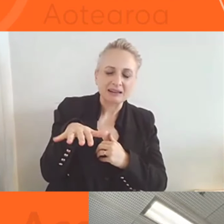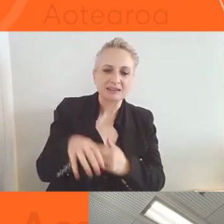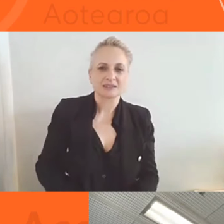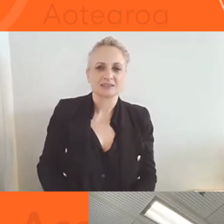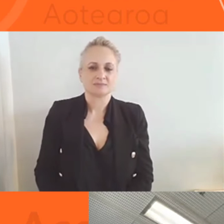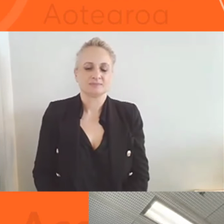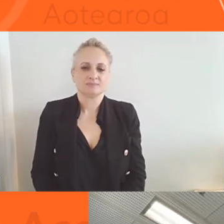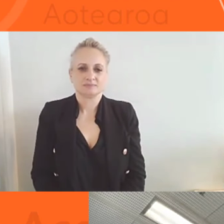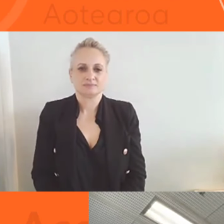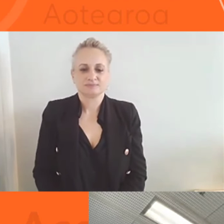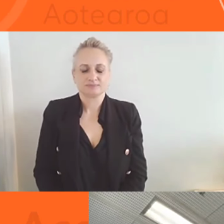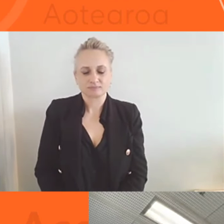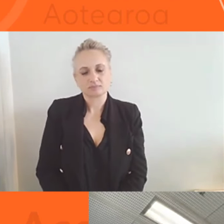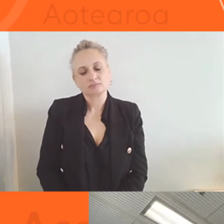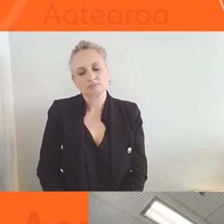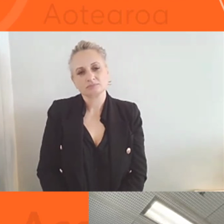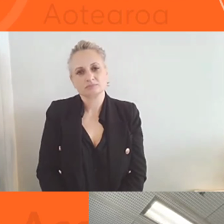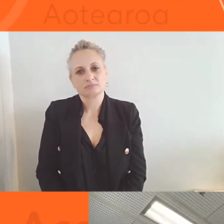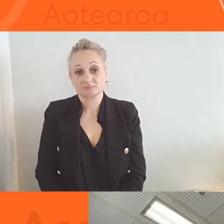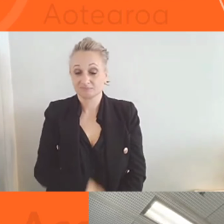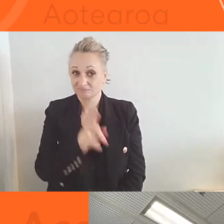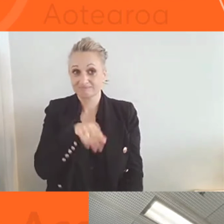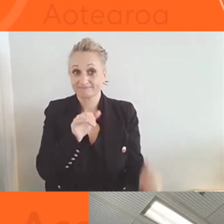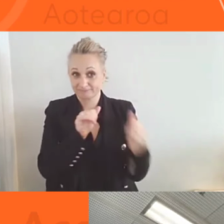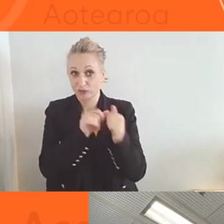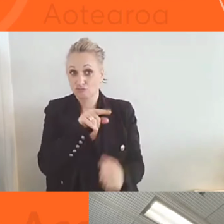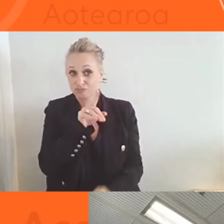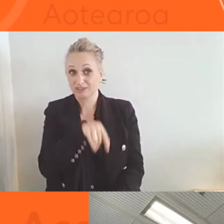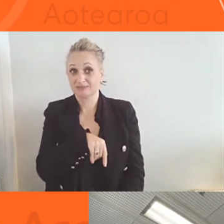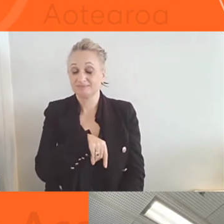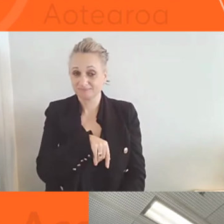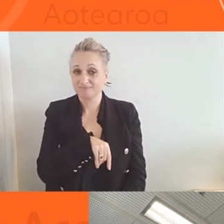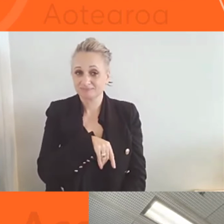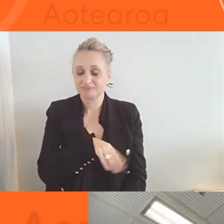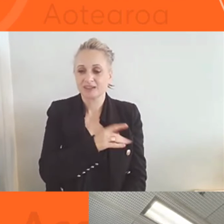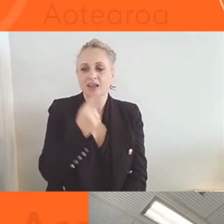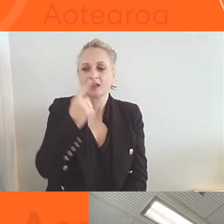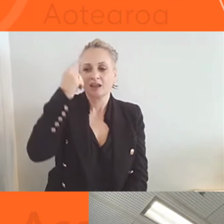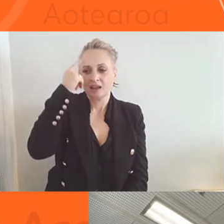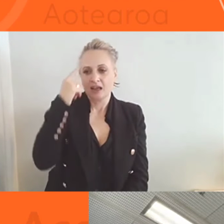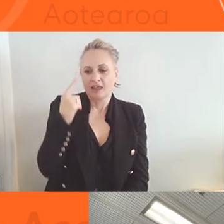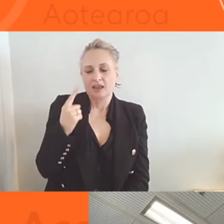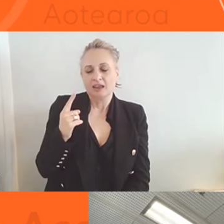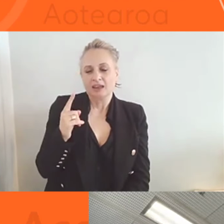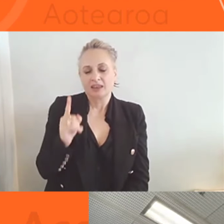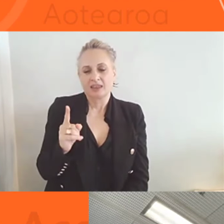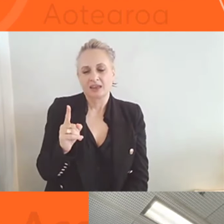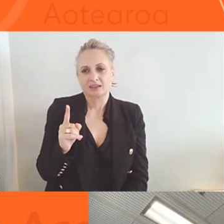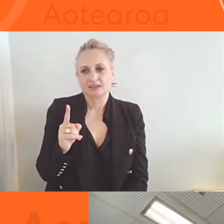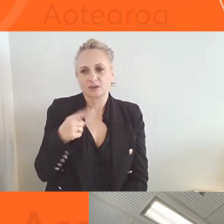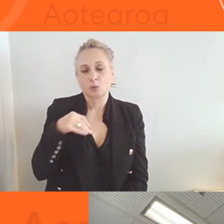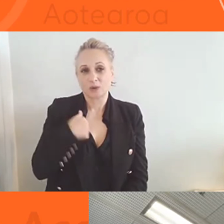minute, but I 100% agree with what you're saying. And I think that's the job as an educator here, is to try and challenge those orthodoxies,